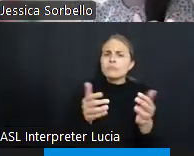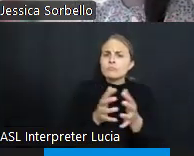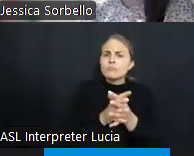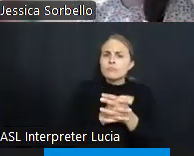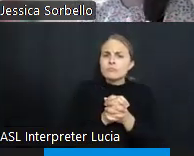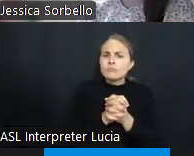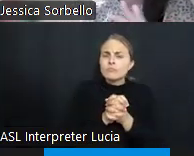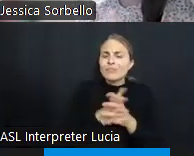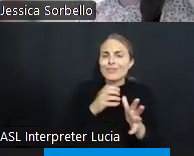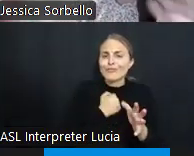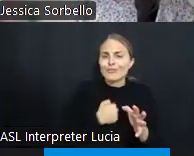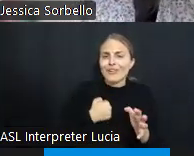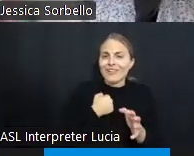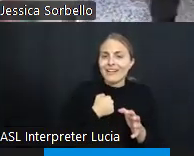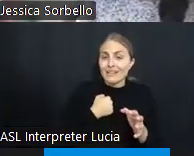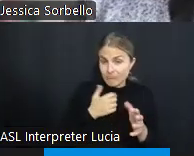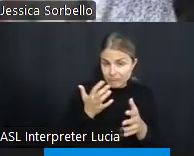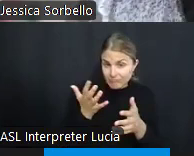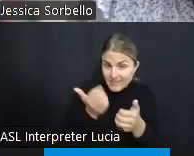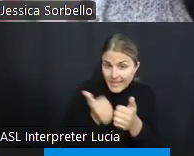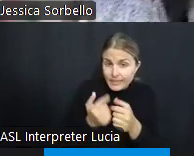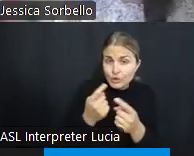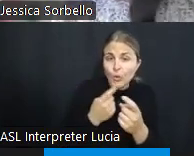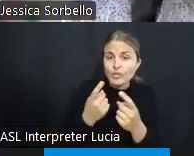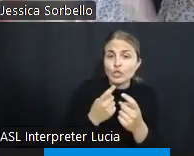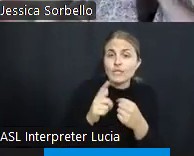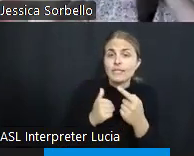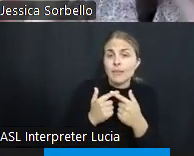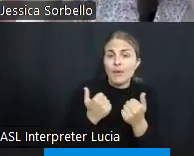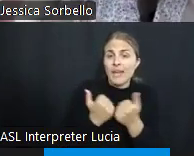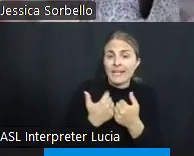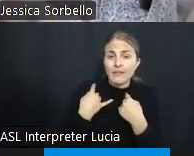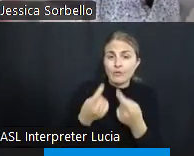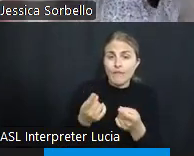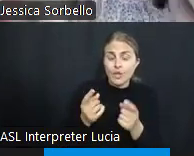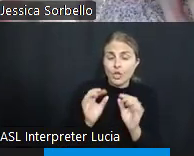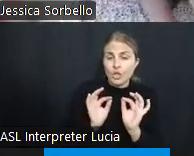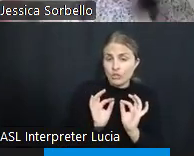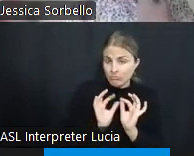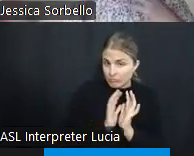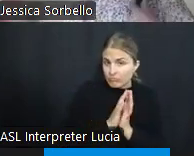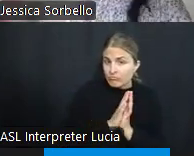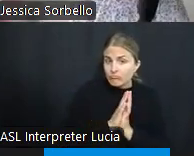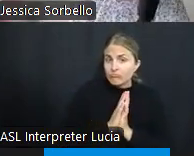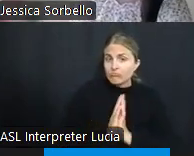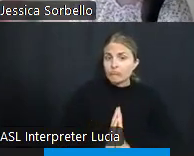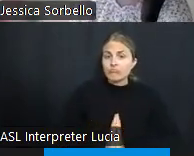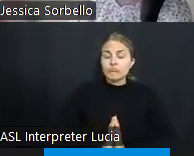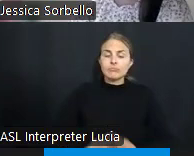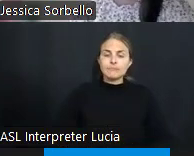little bit?